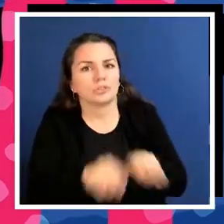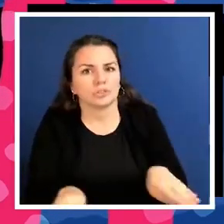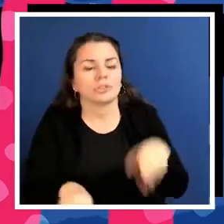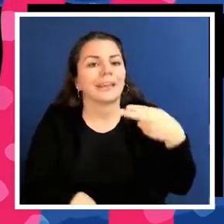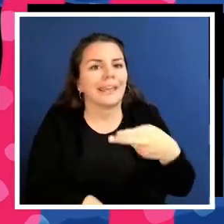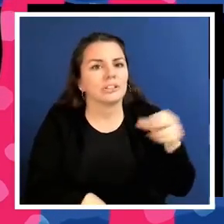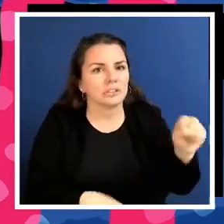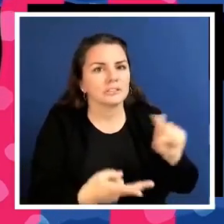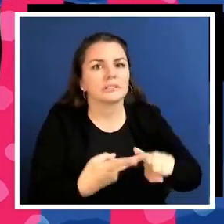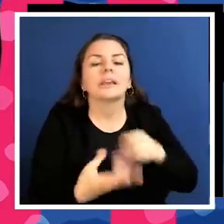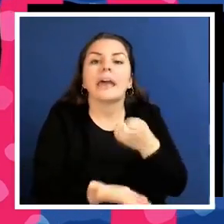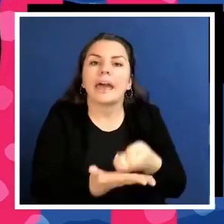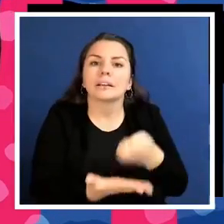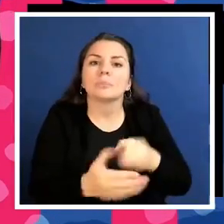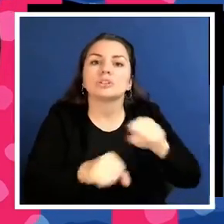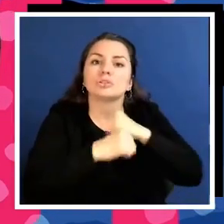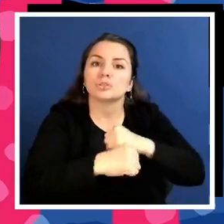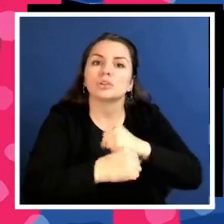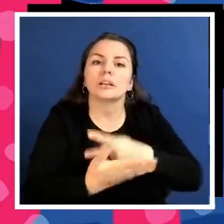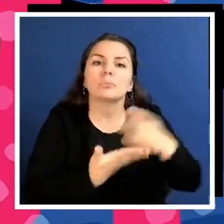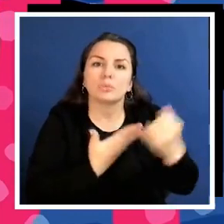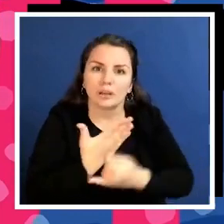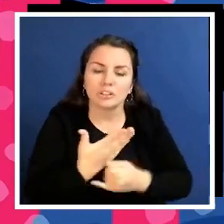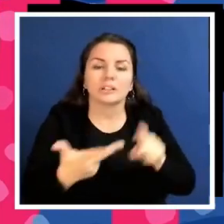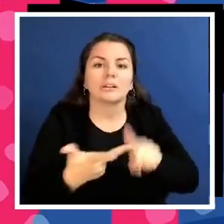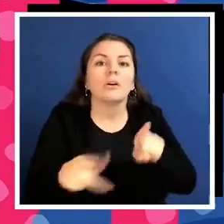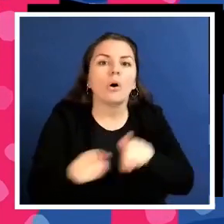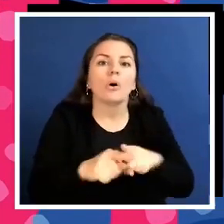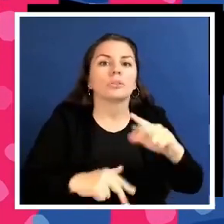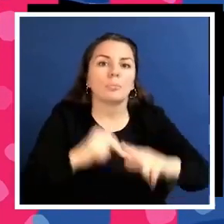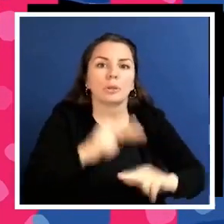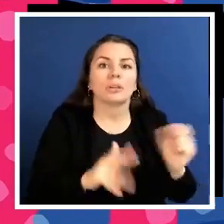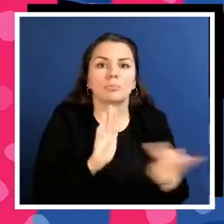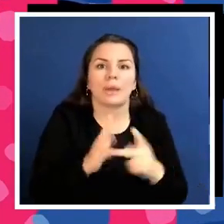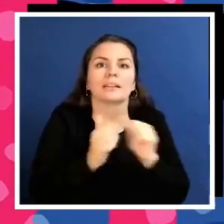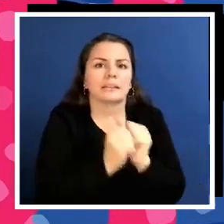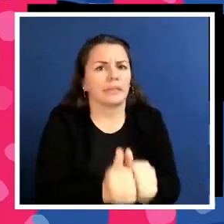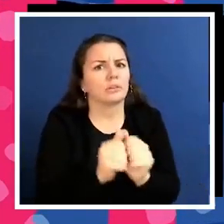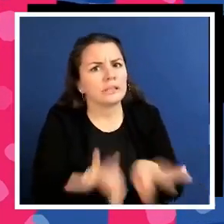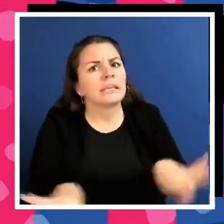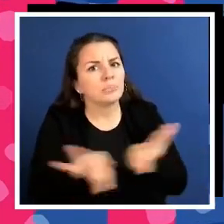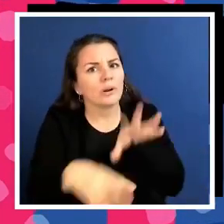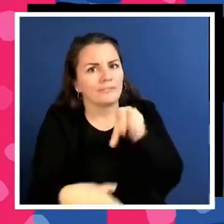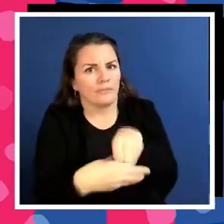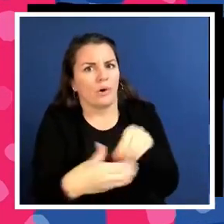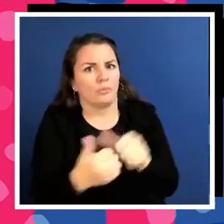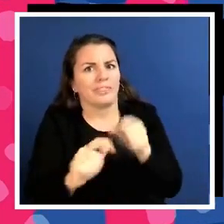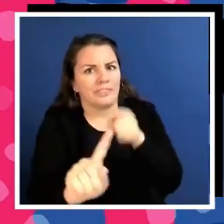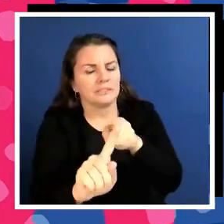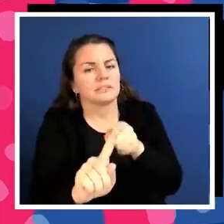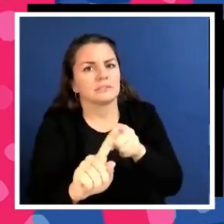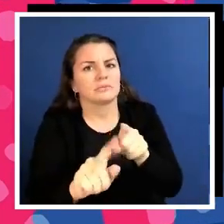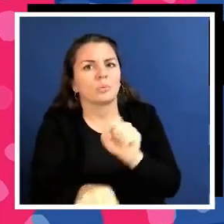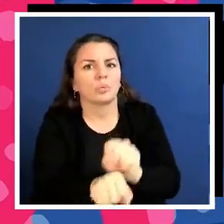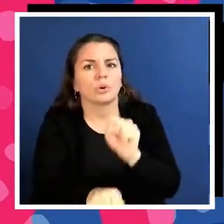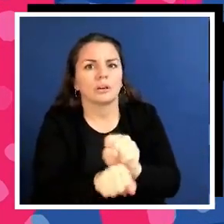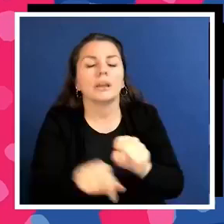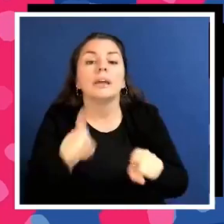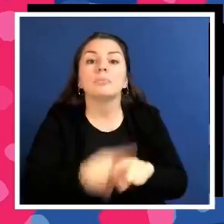FOUNDATION FOR THE NEXT